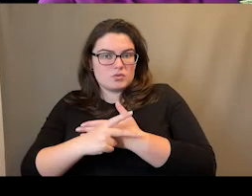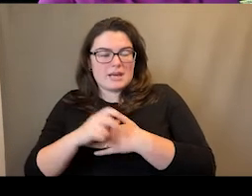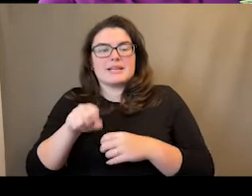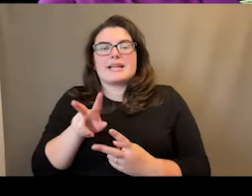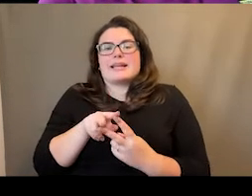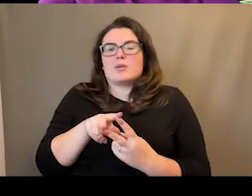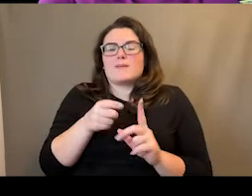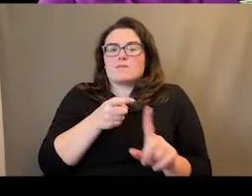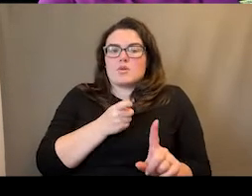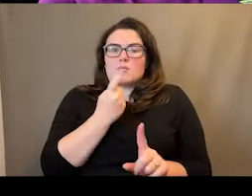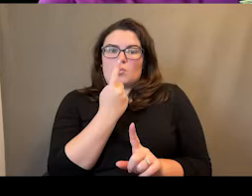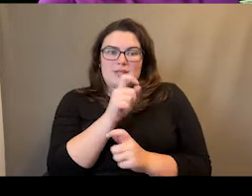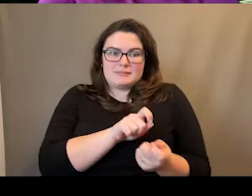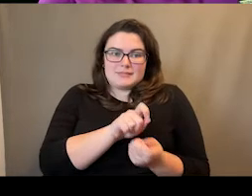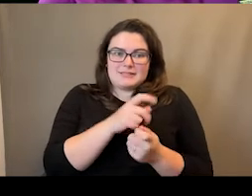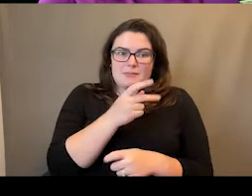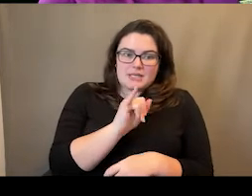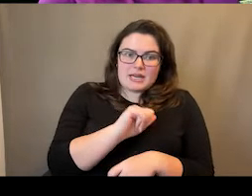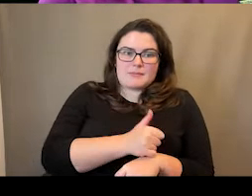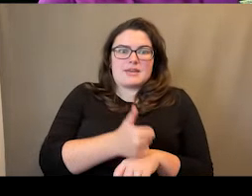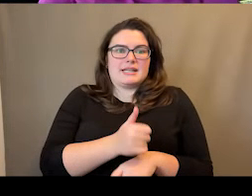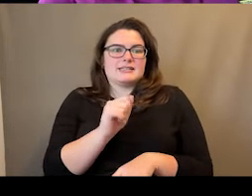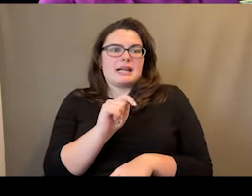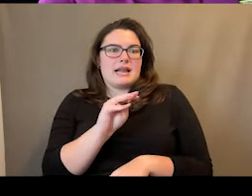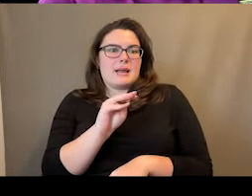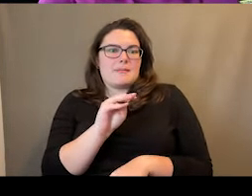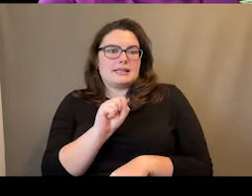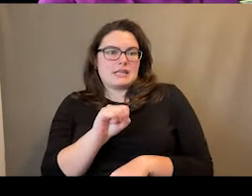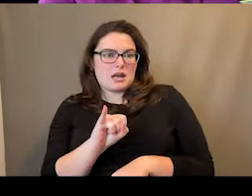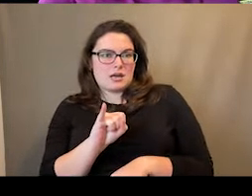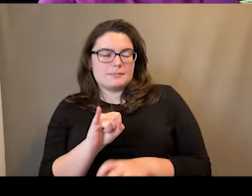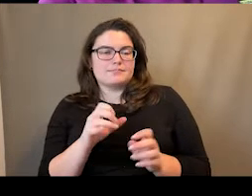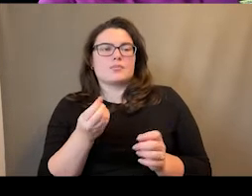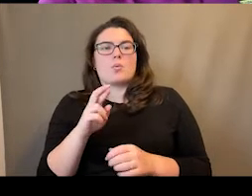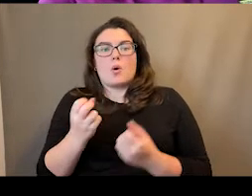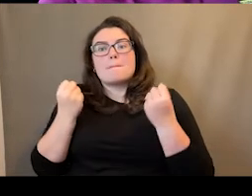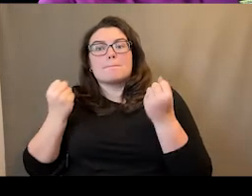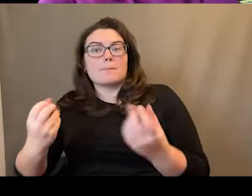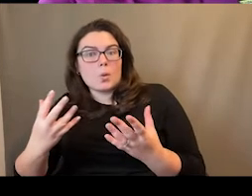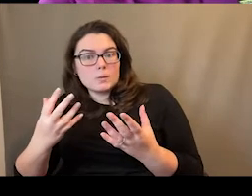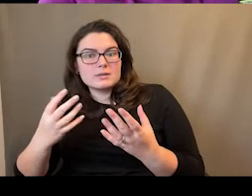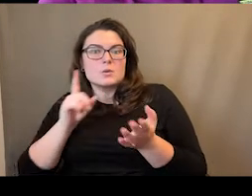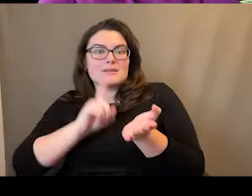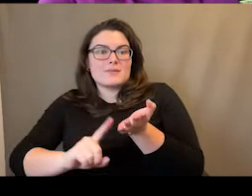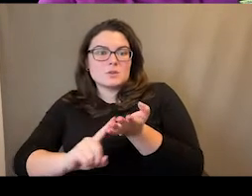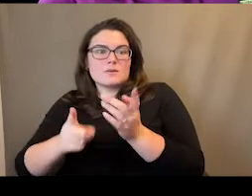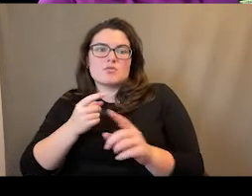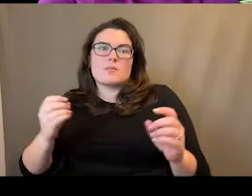from a single PI based at an MSI, multiple investigators from one or more MSIs,